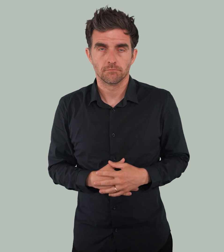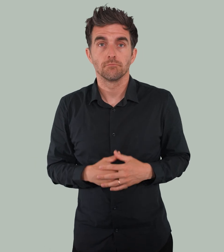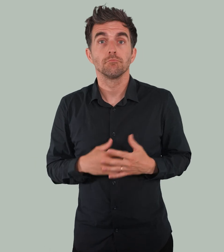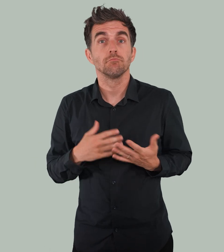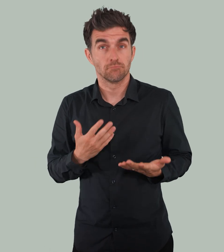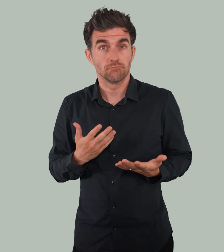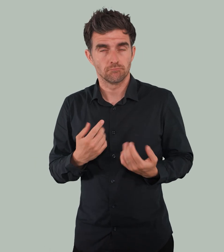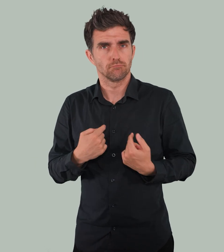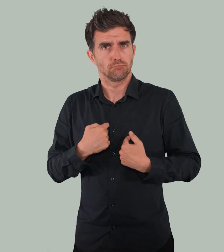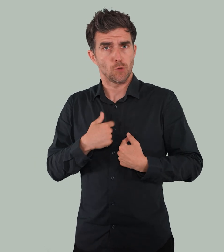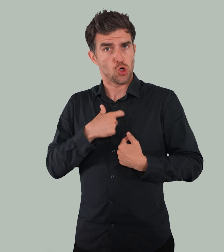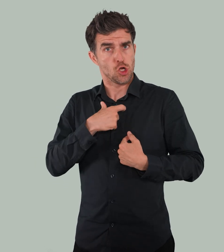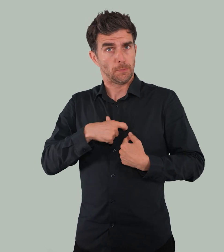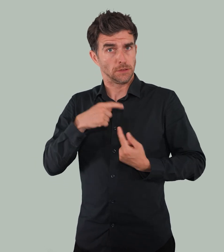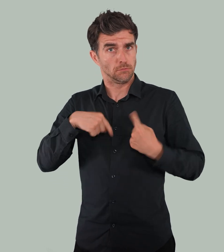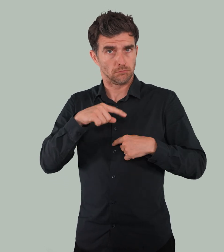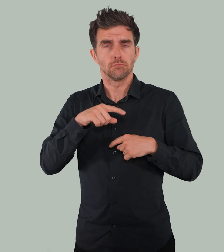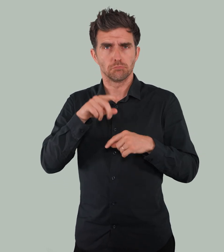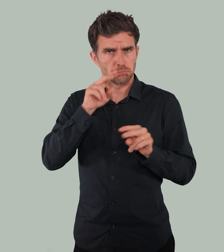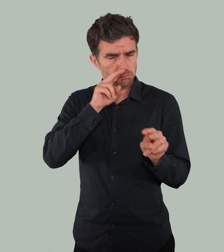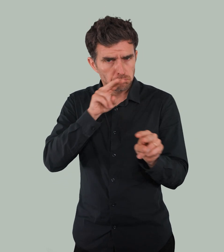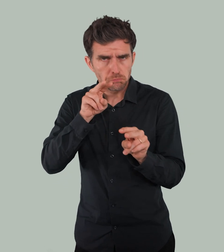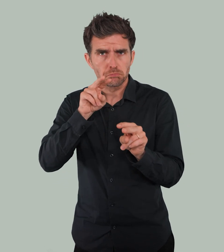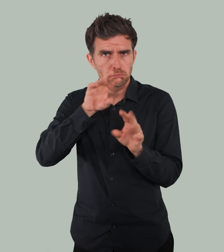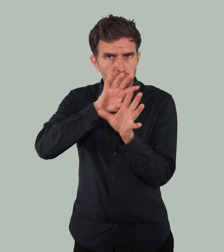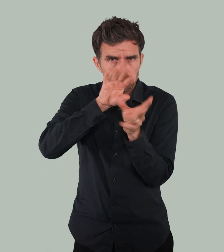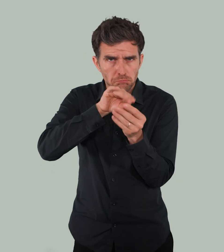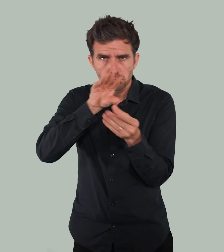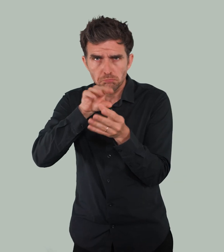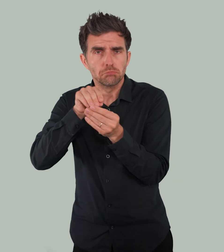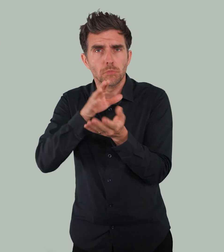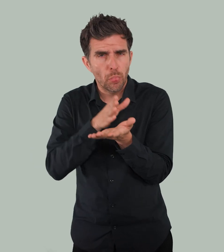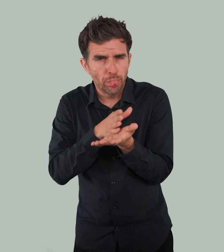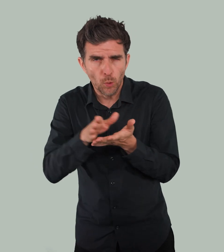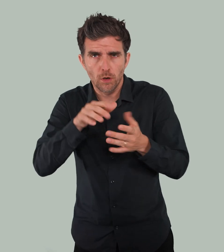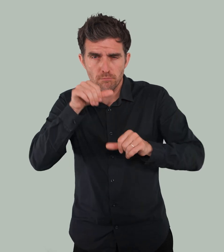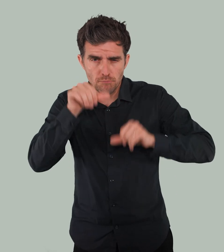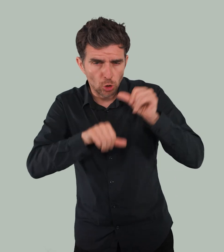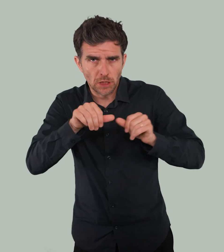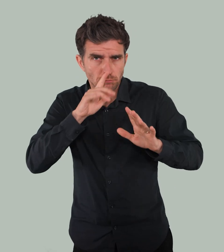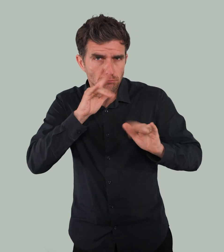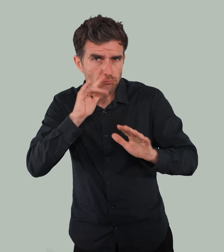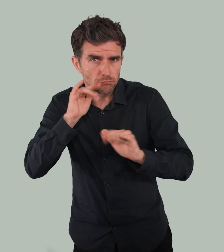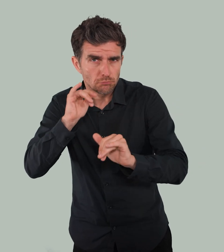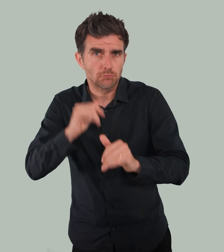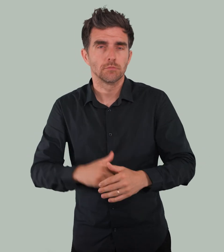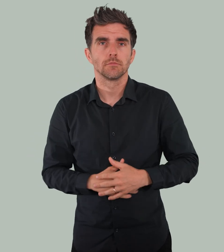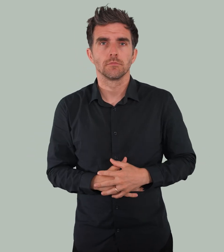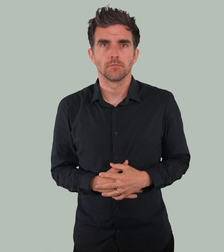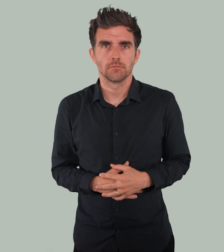12. Human oversight was embedded throughout the process.